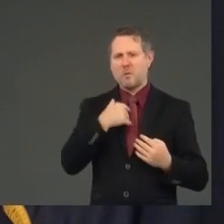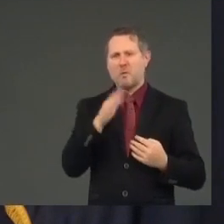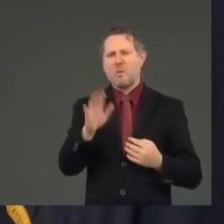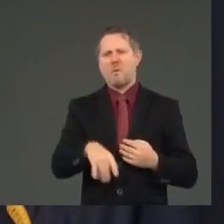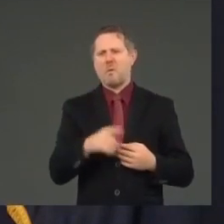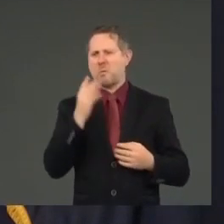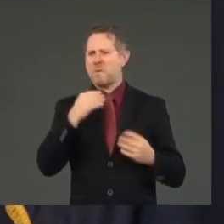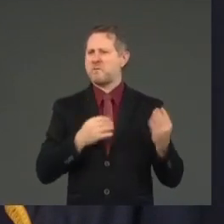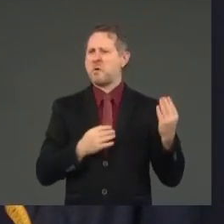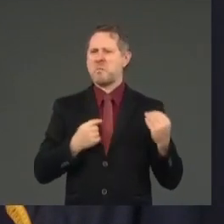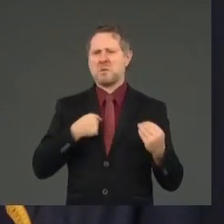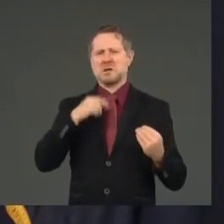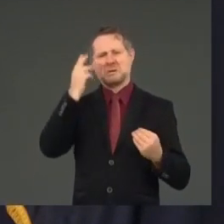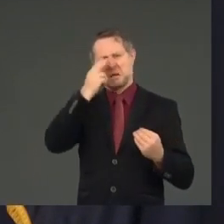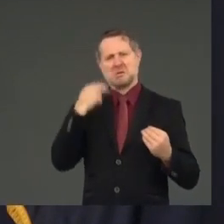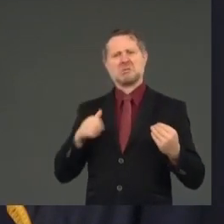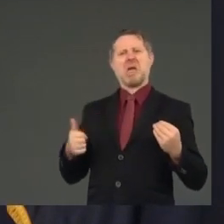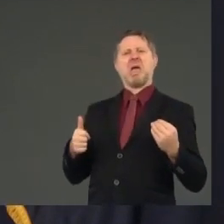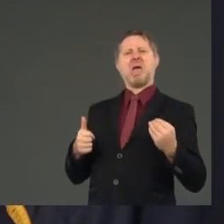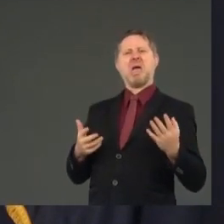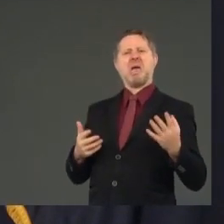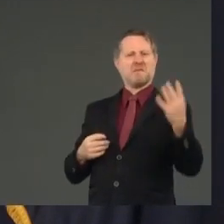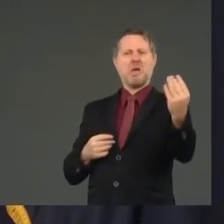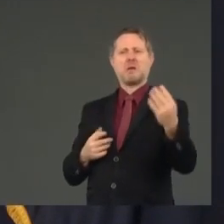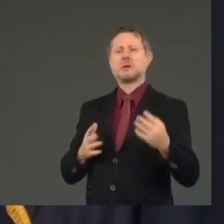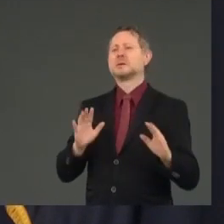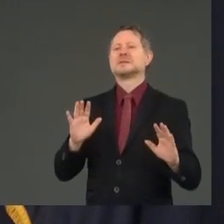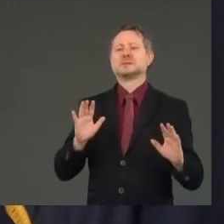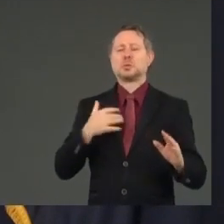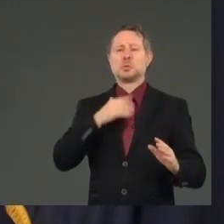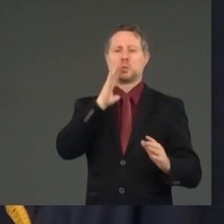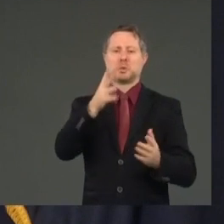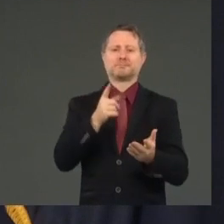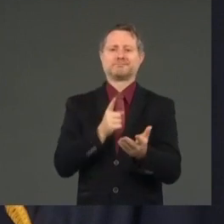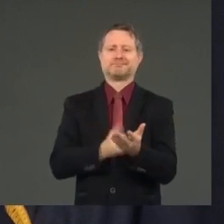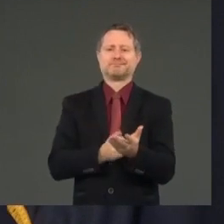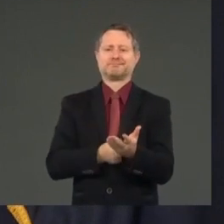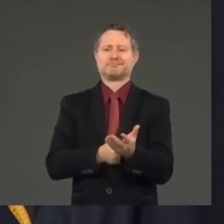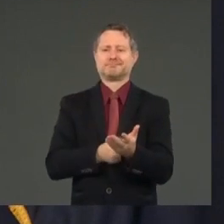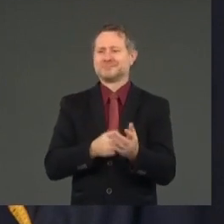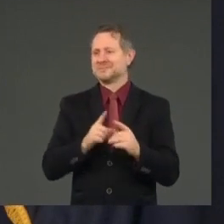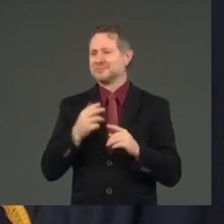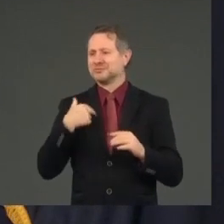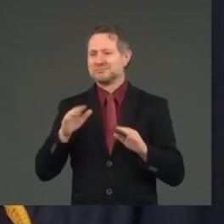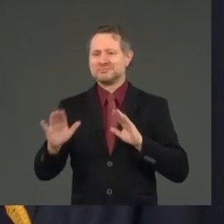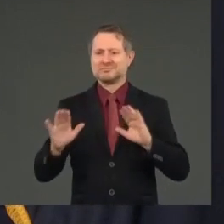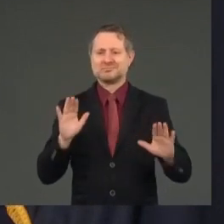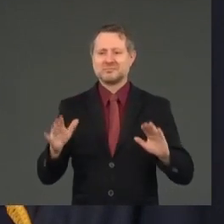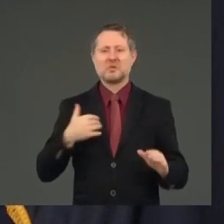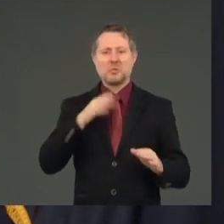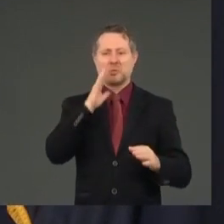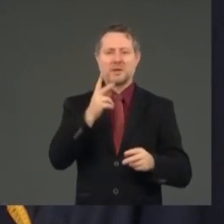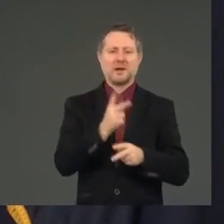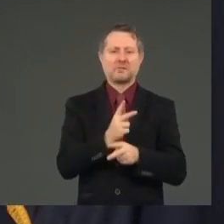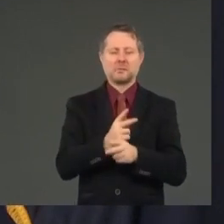ORTHODOX COMMUNITY AND, YOU KNOW, NOW THE ROMAN CATHOLICS